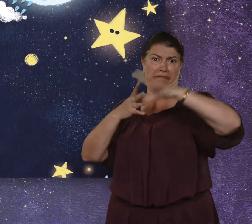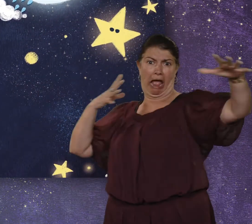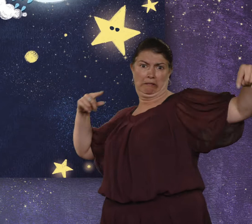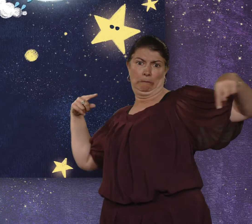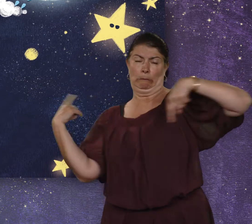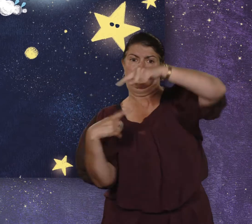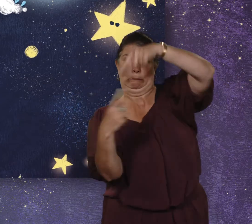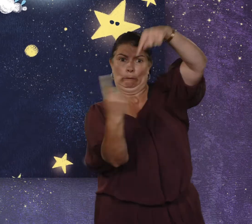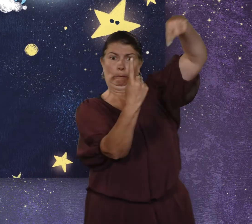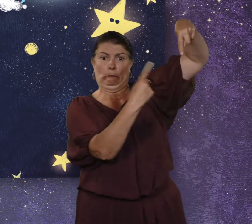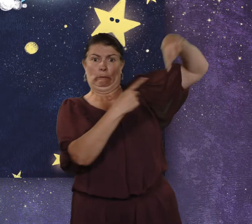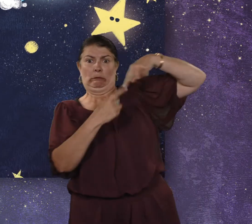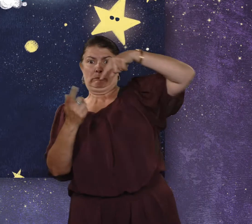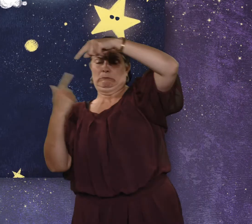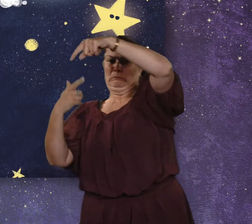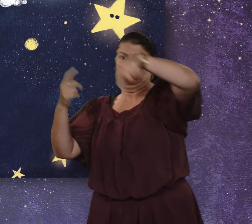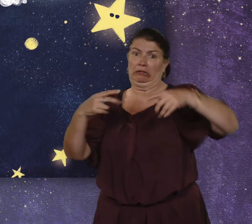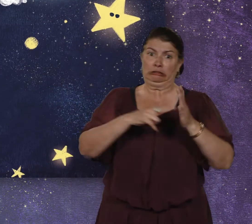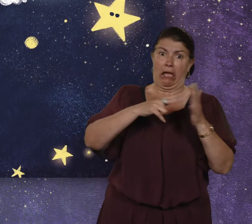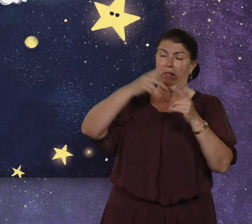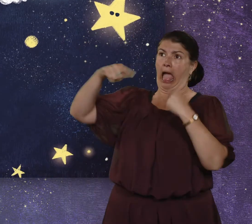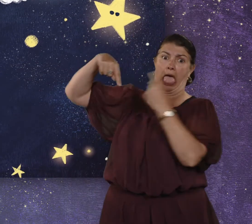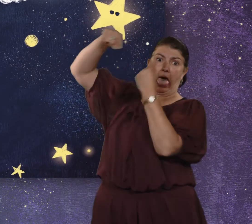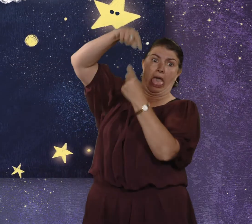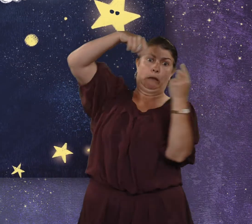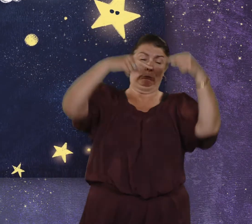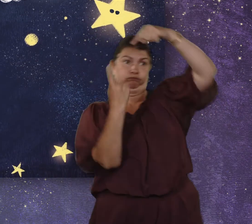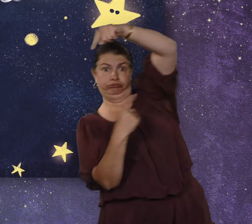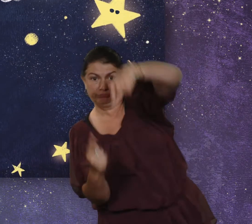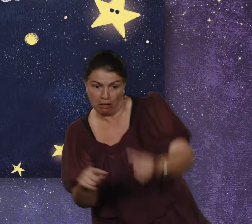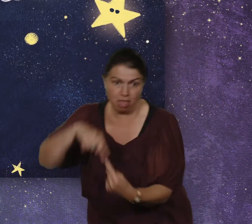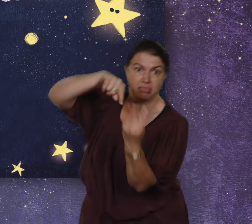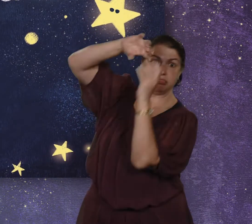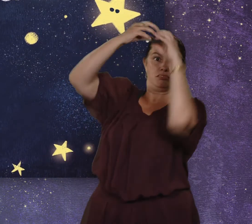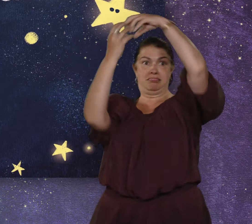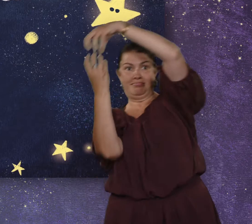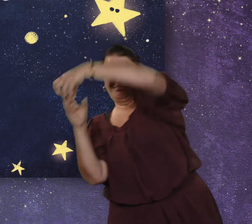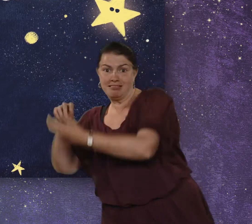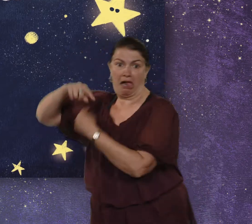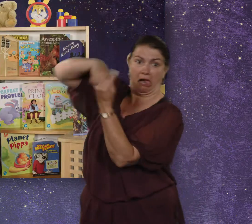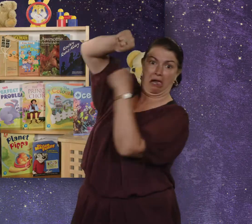HELP! While poor twirling Neptune just let out a yelp.